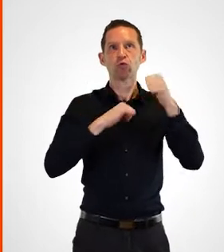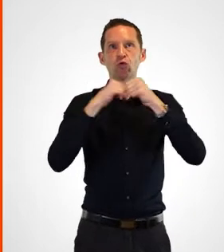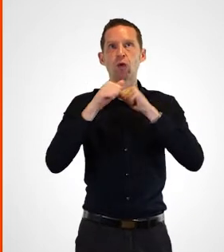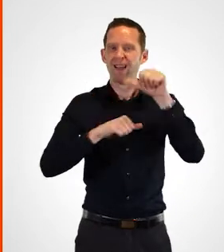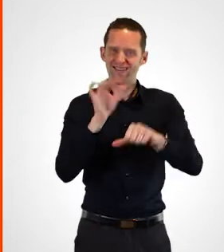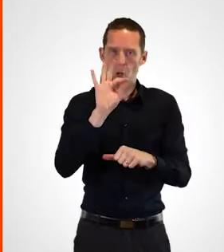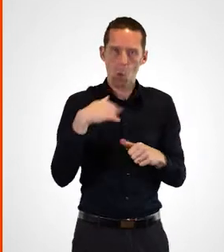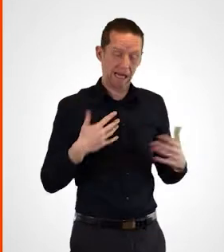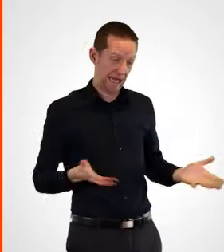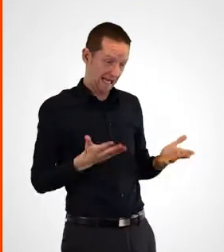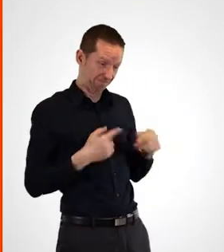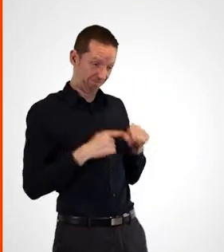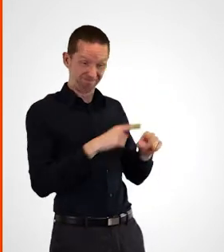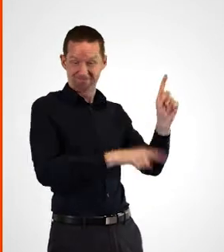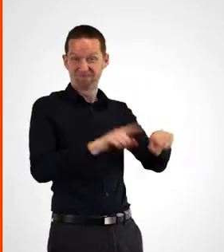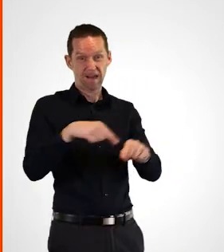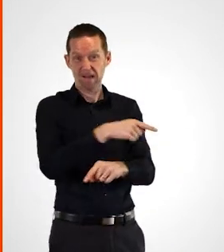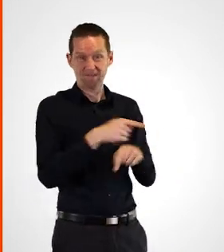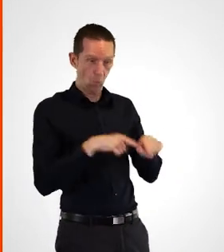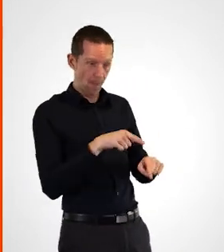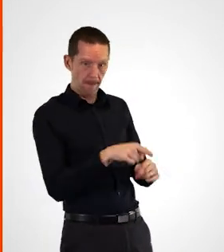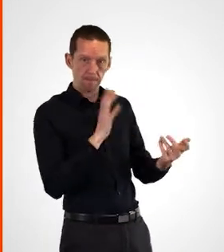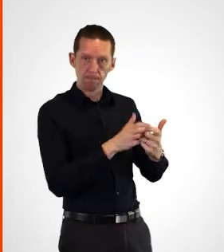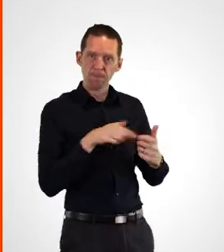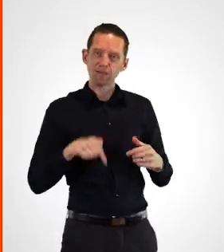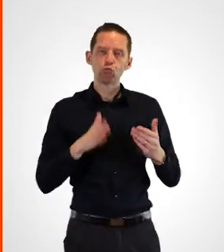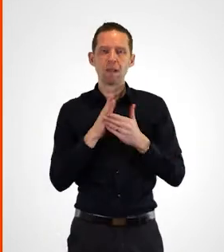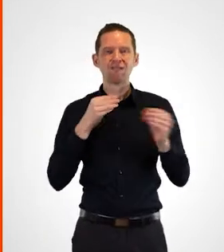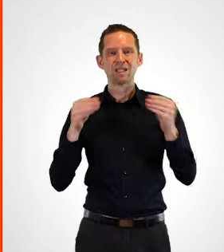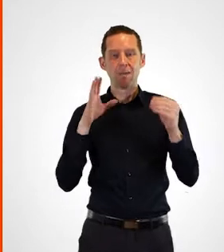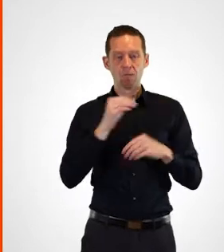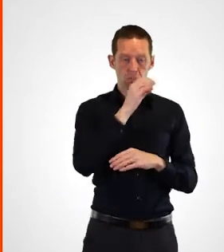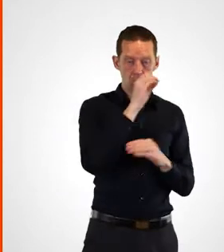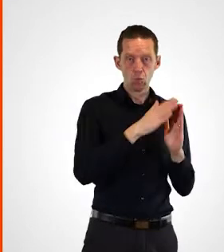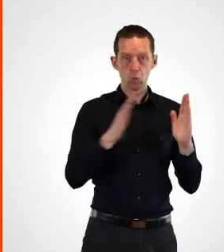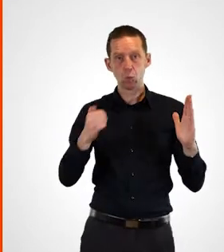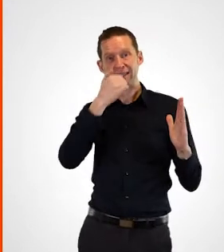So it's really useful to think about this as a flexible period between birth and age 6.